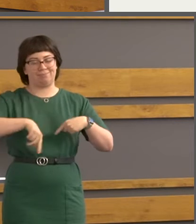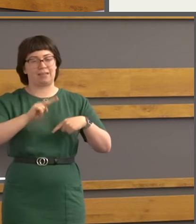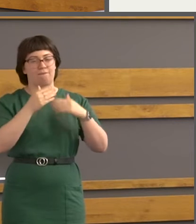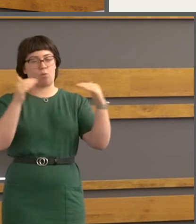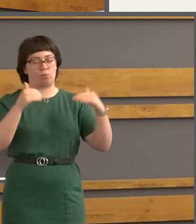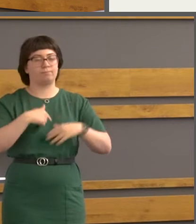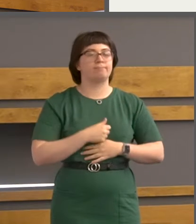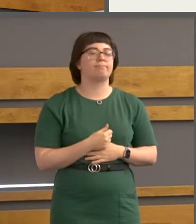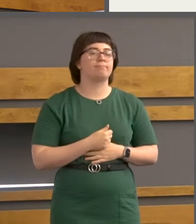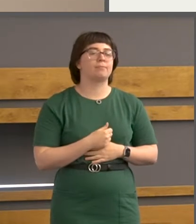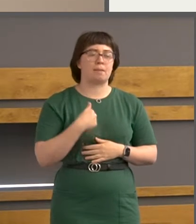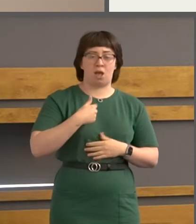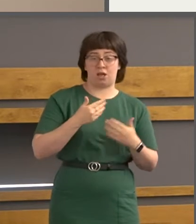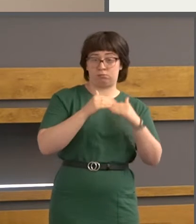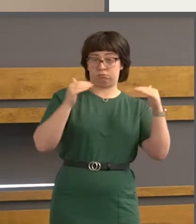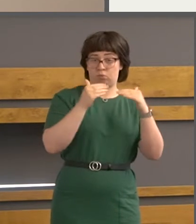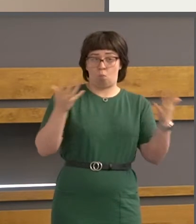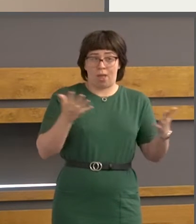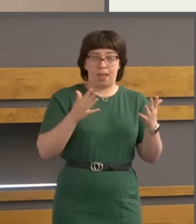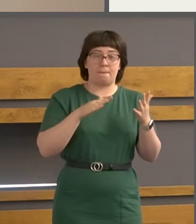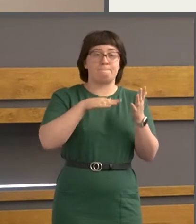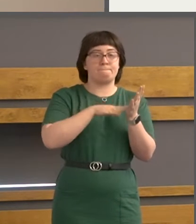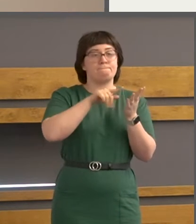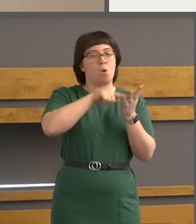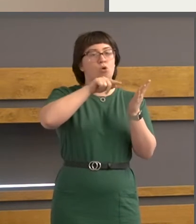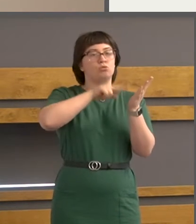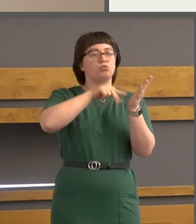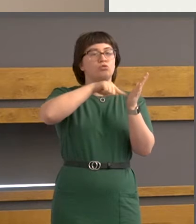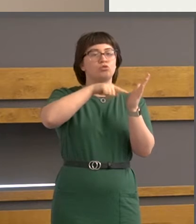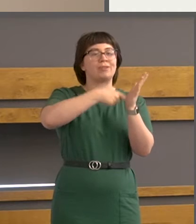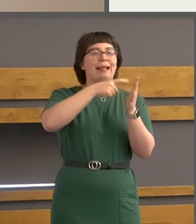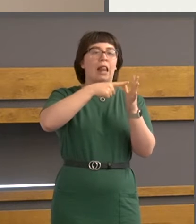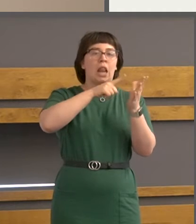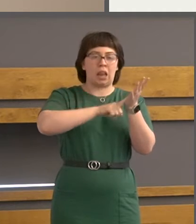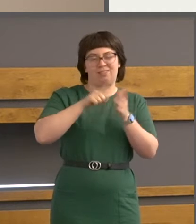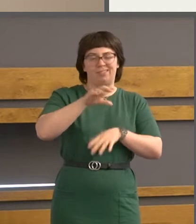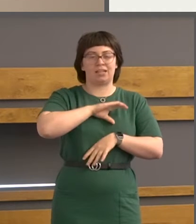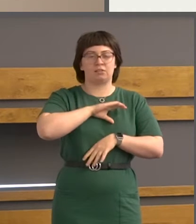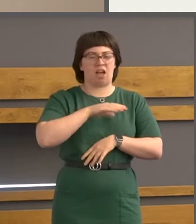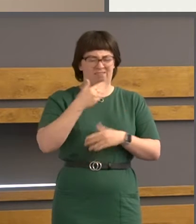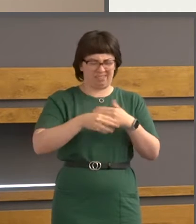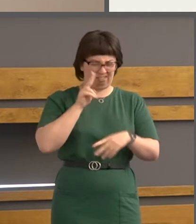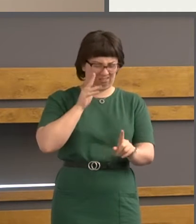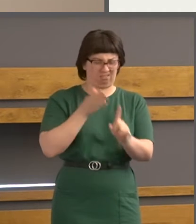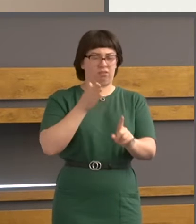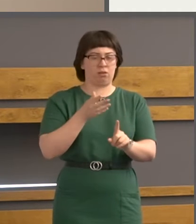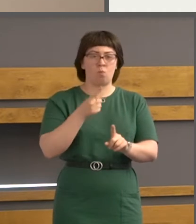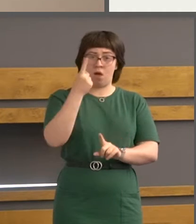And my studio building is in Montreal, so this, I never noticed this door sign until a year later